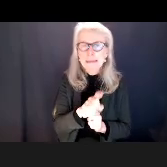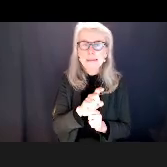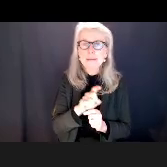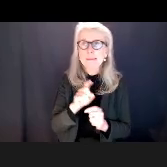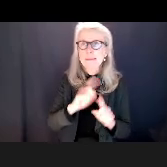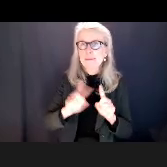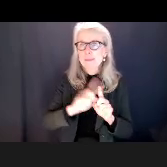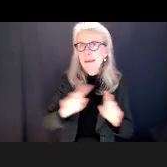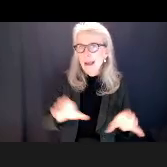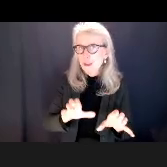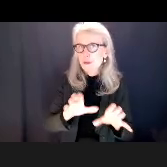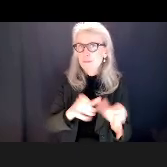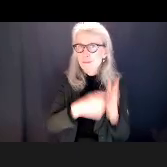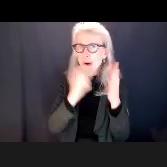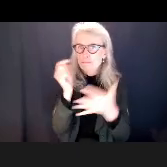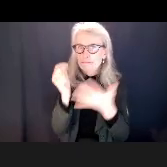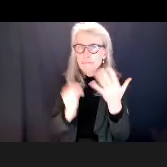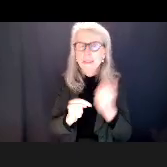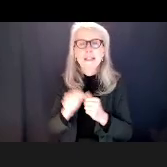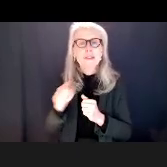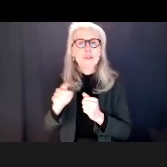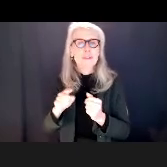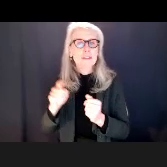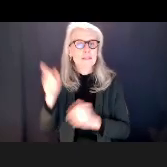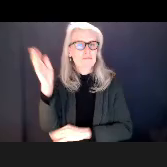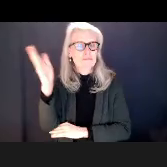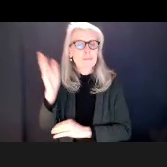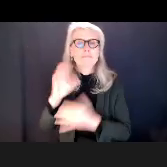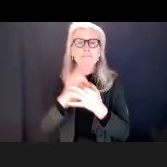This paper draws on the perspectives of disability support workers to describe